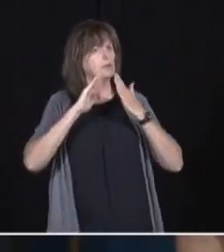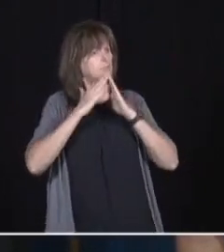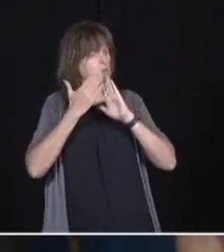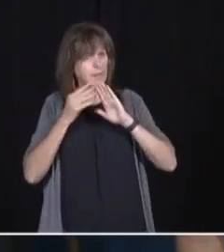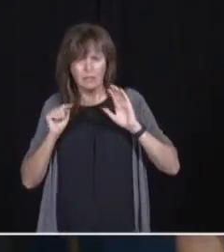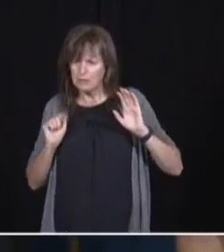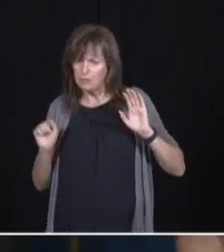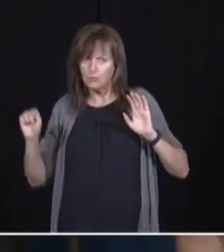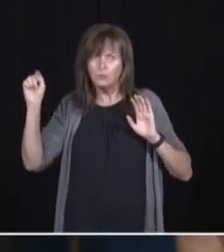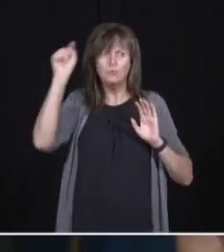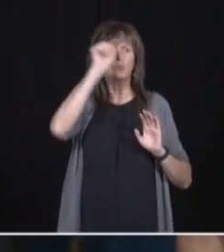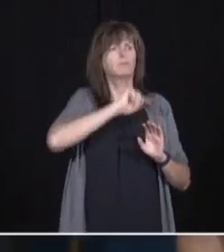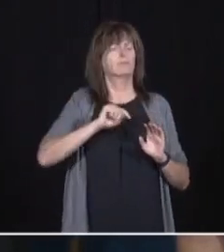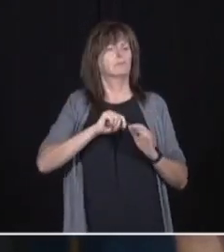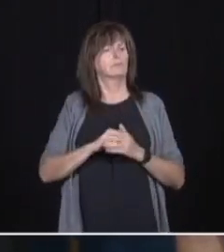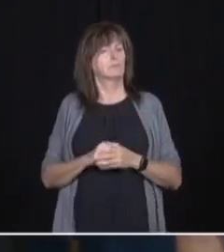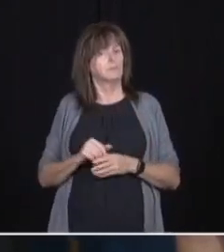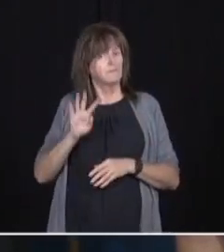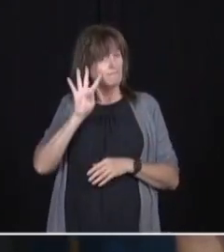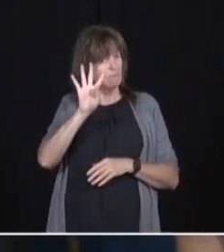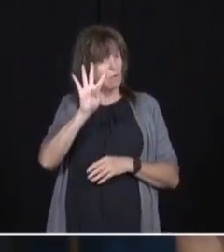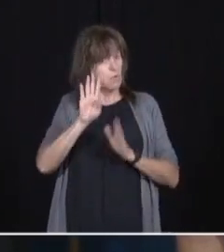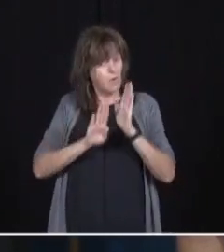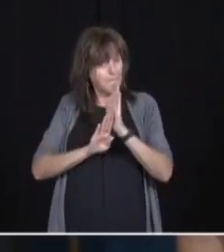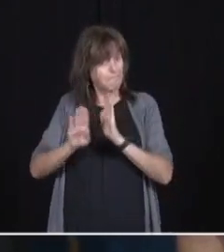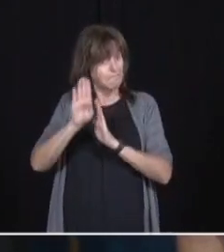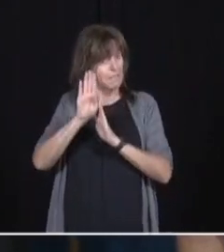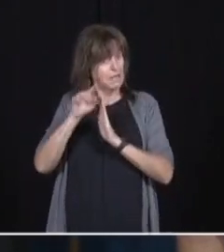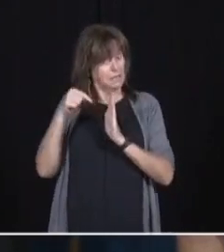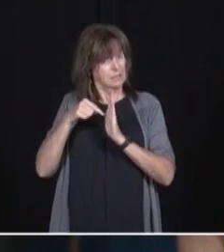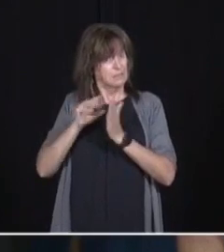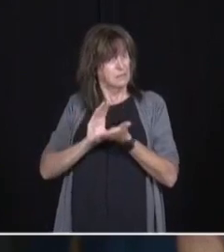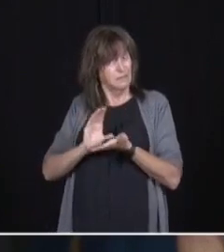That is $4 billion to ensure Ontario municipalities